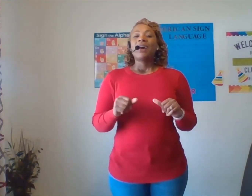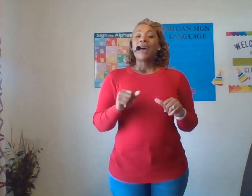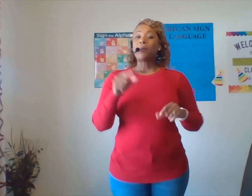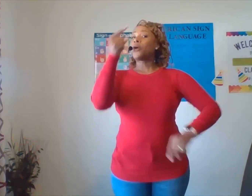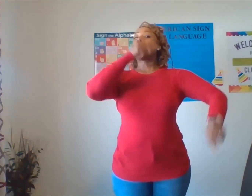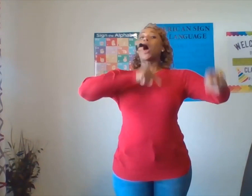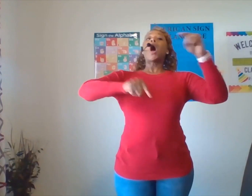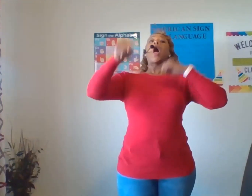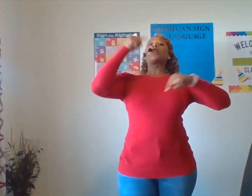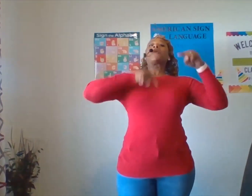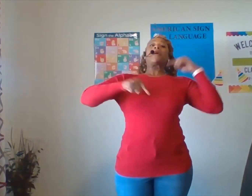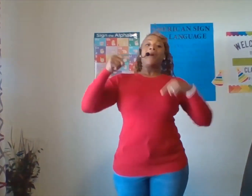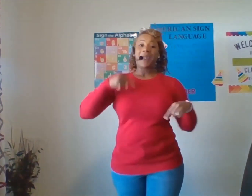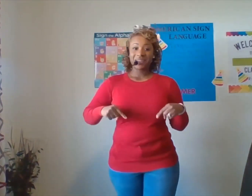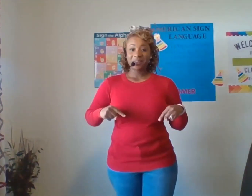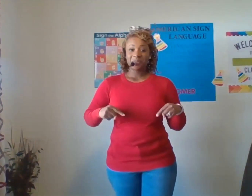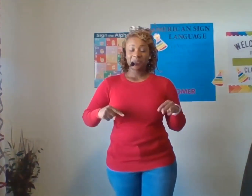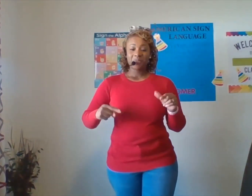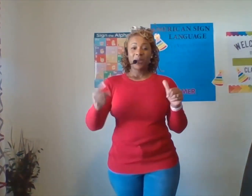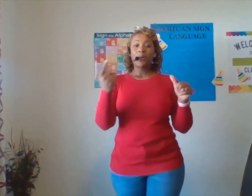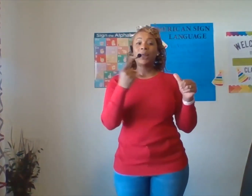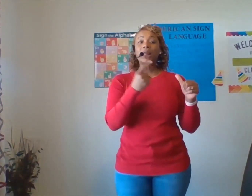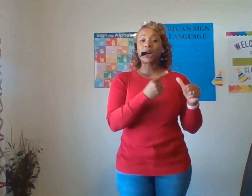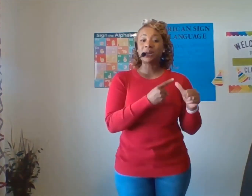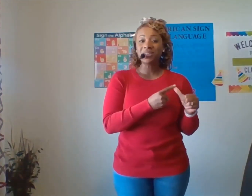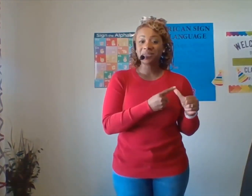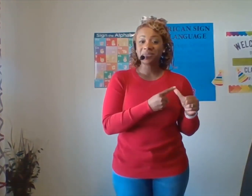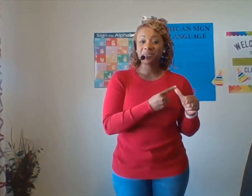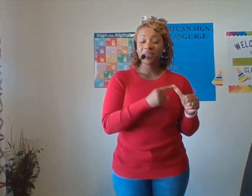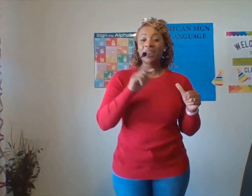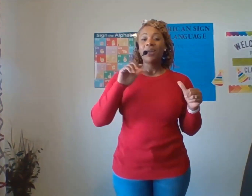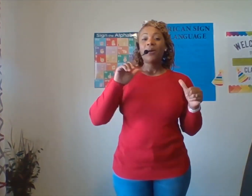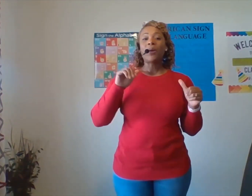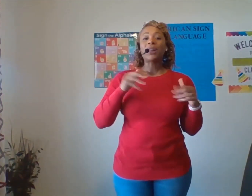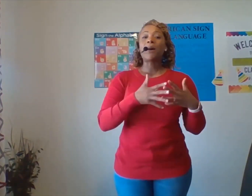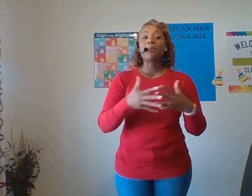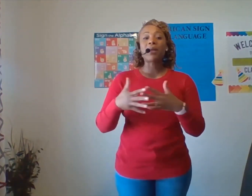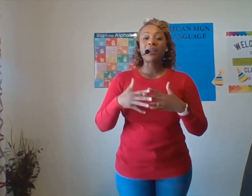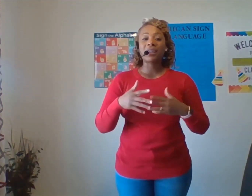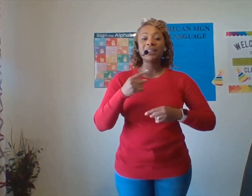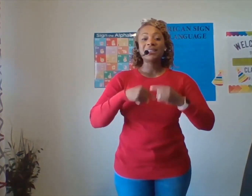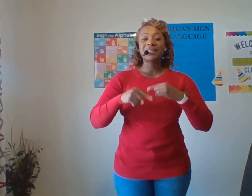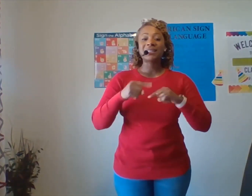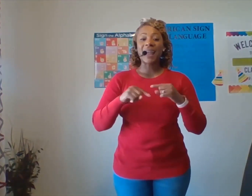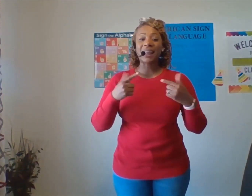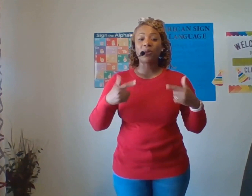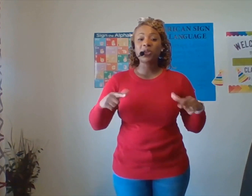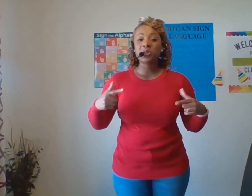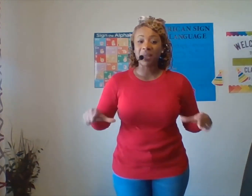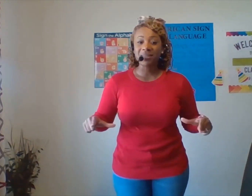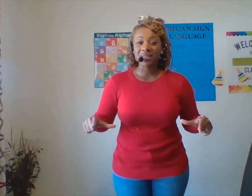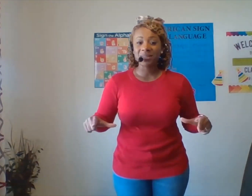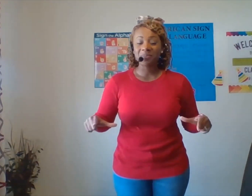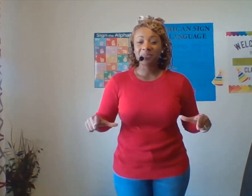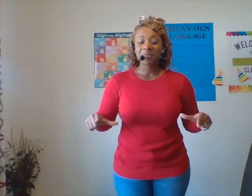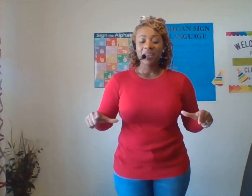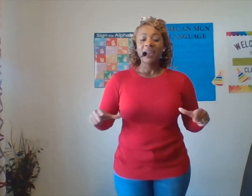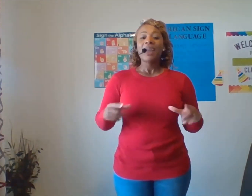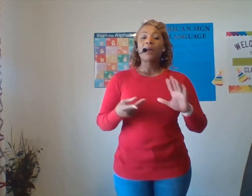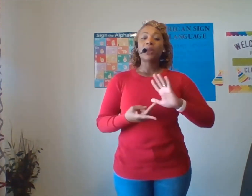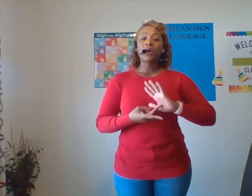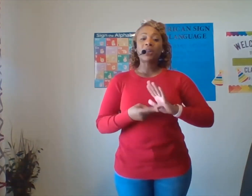going all the way back we learned what American Sign Language meant and we know